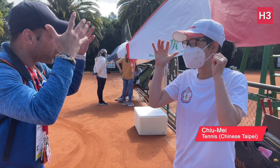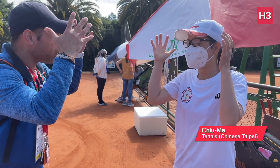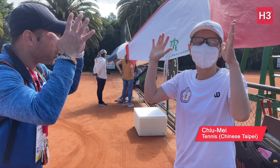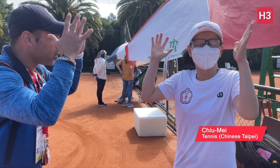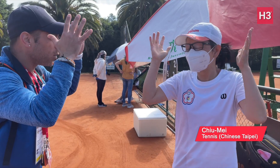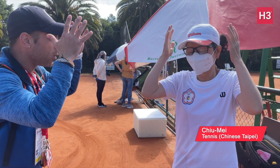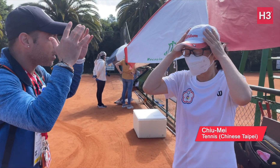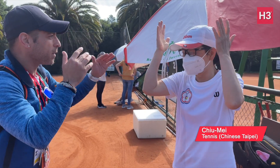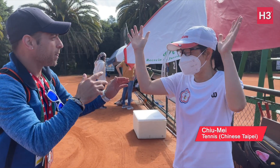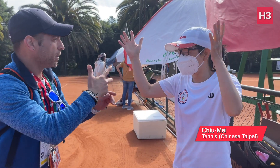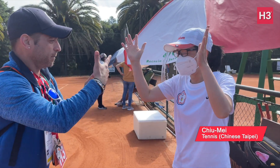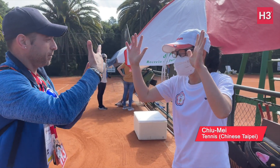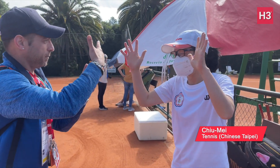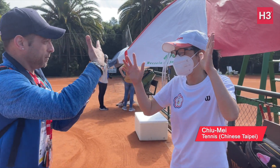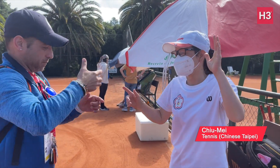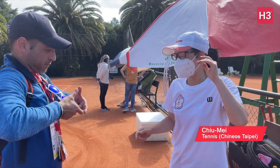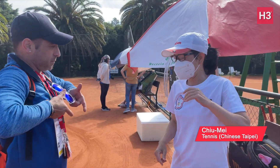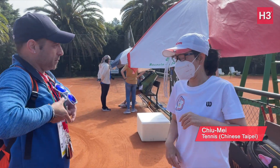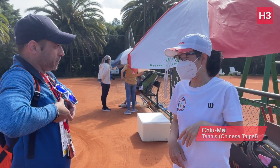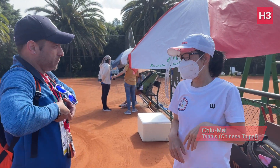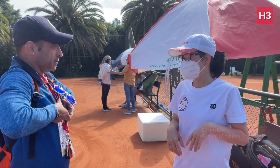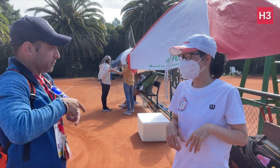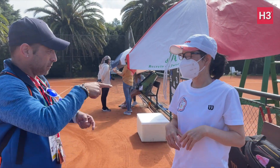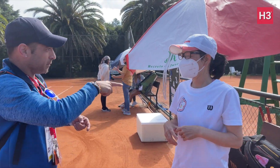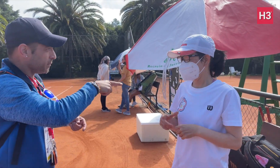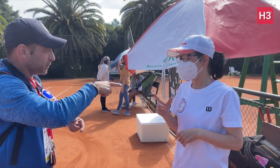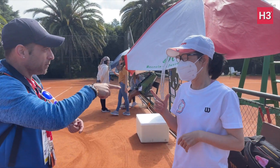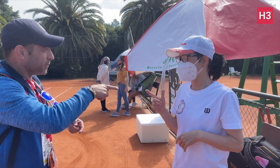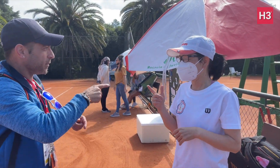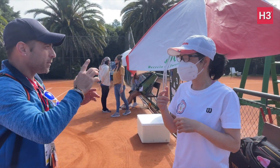And you’ve won three medals? Yes.